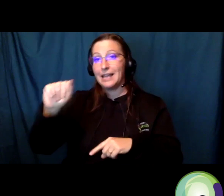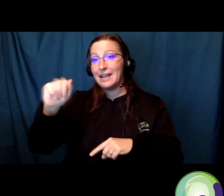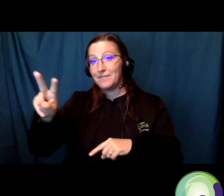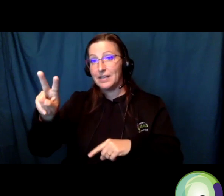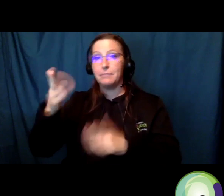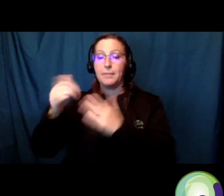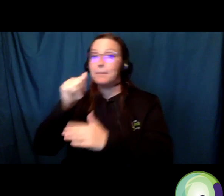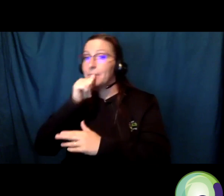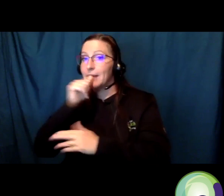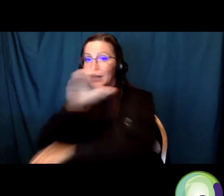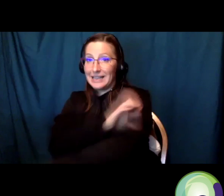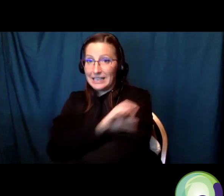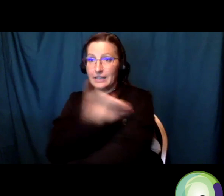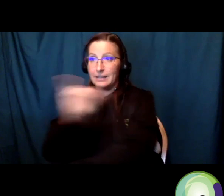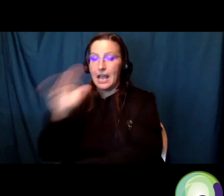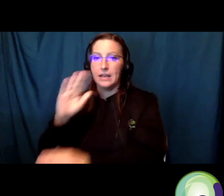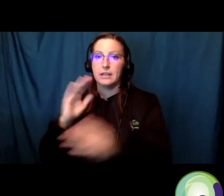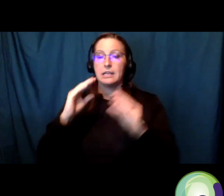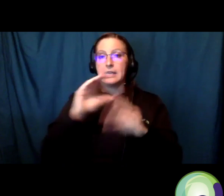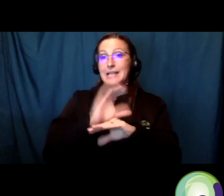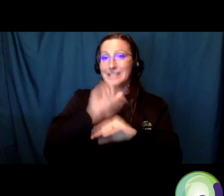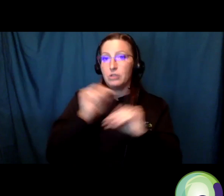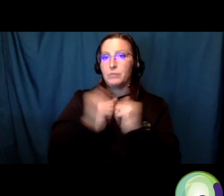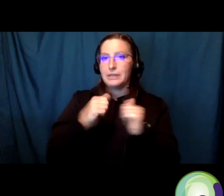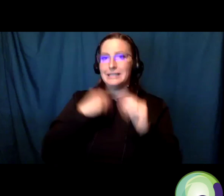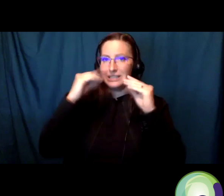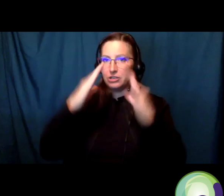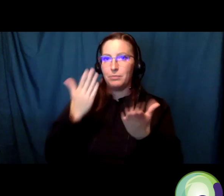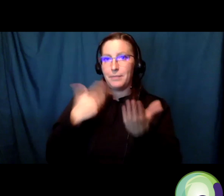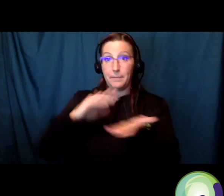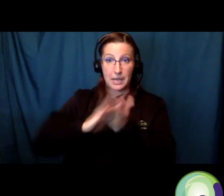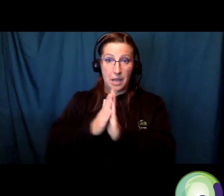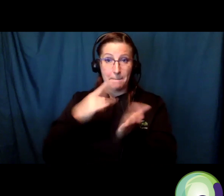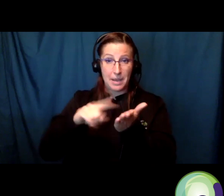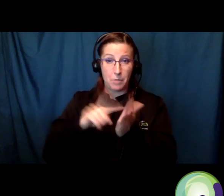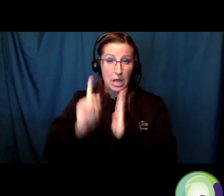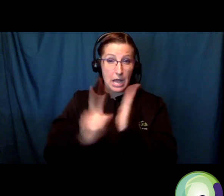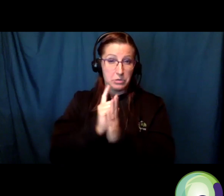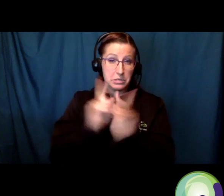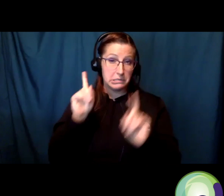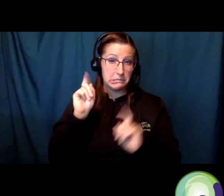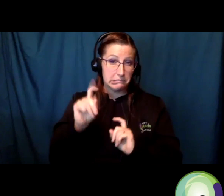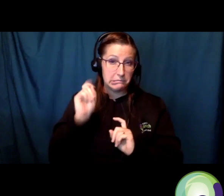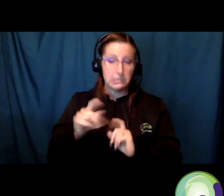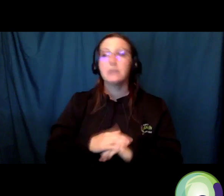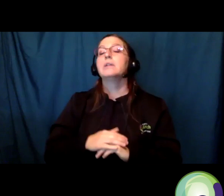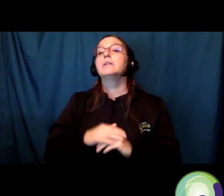that consult with the teacher become payable hours? And then the other question that I would have with that is is there any way to